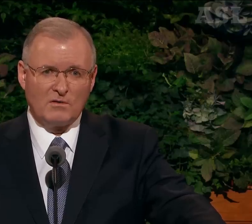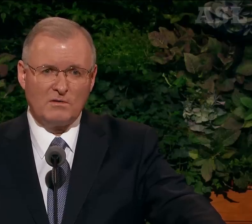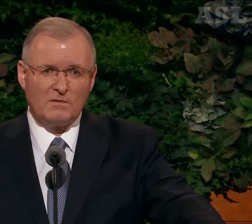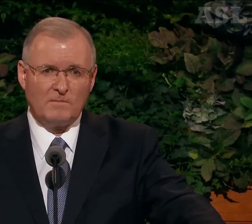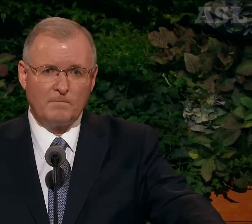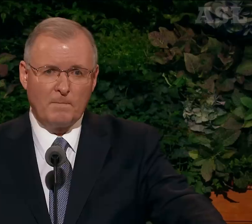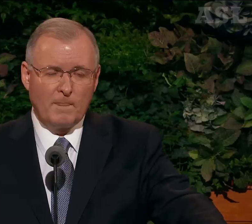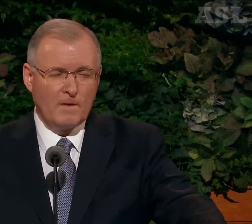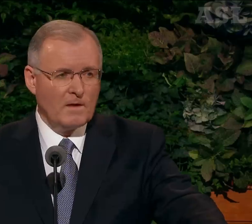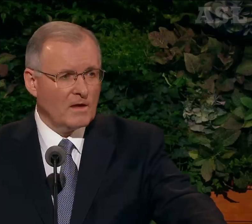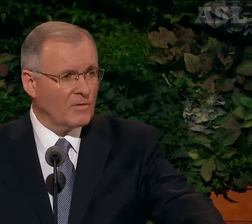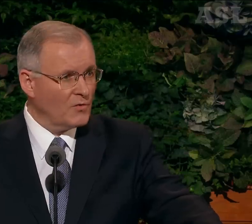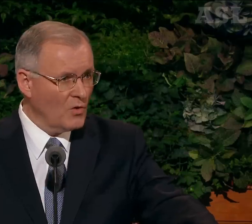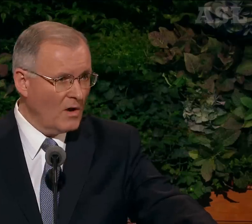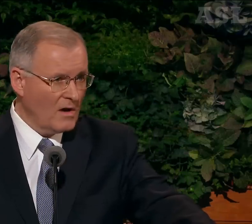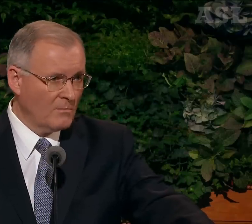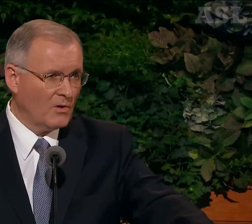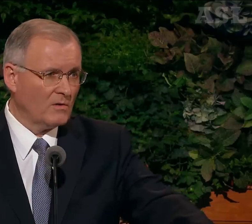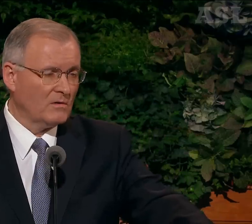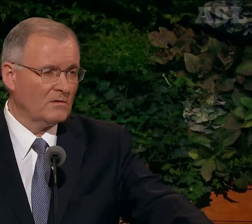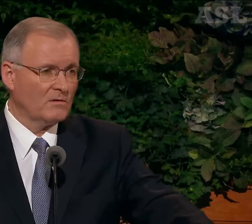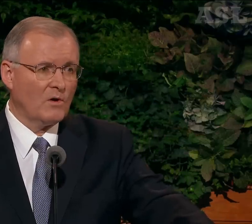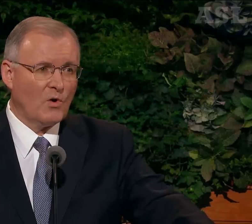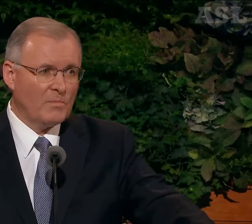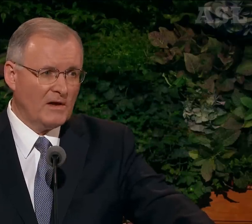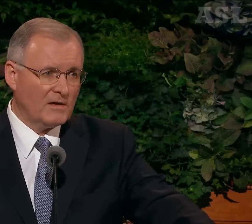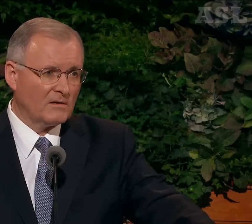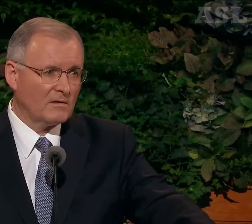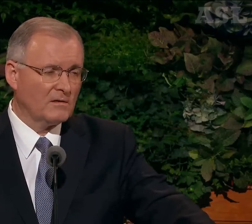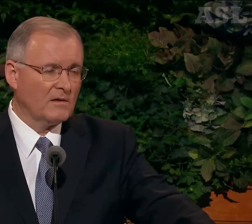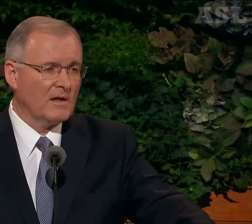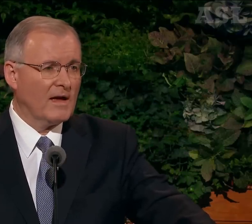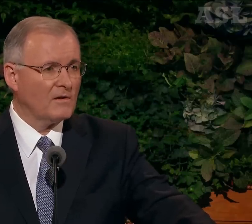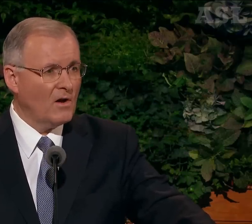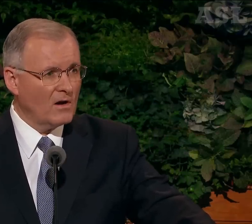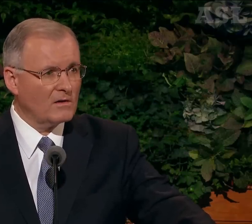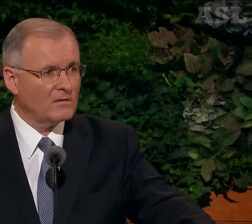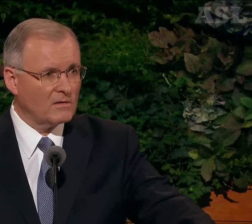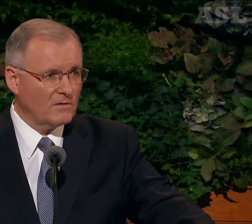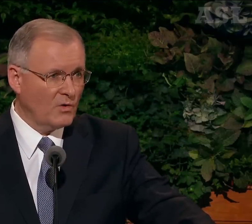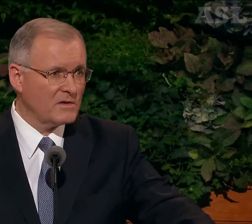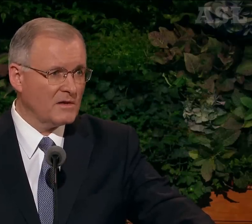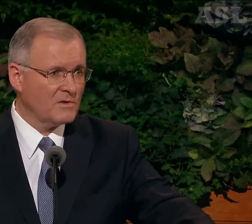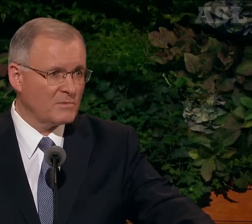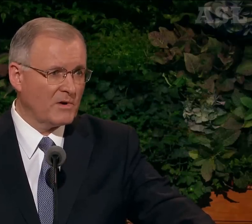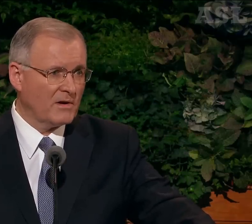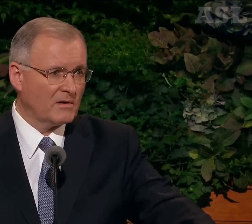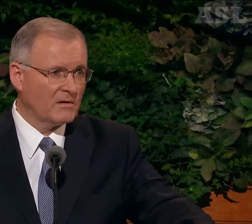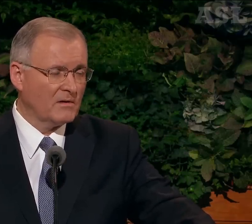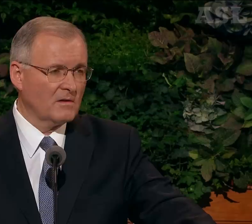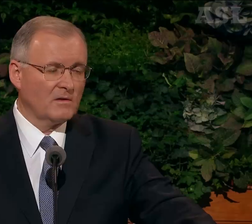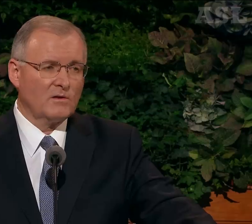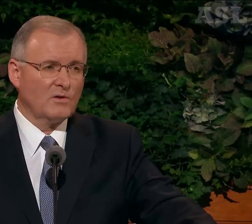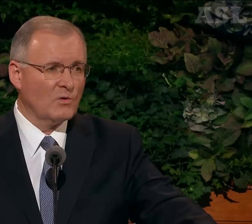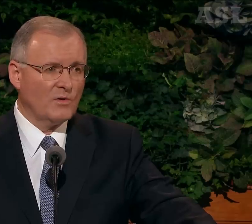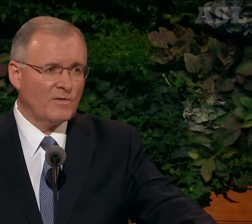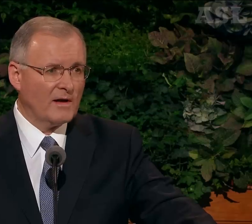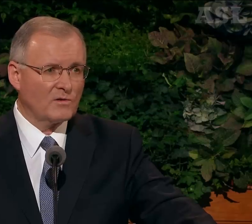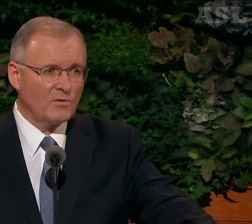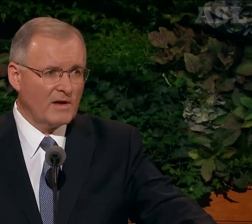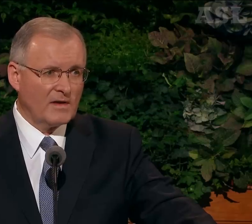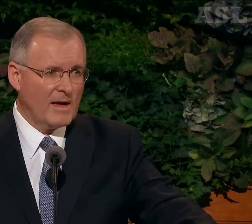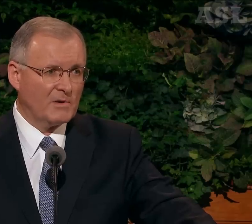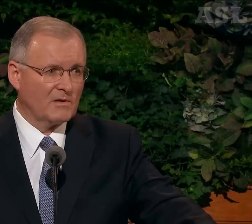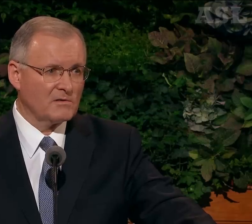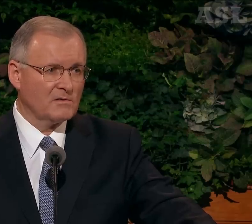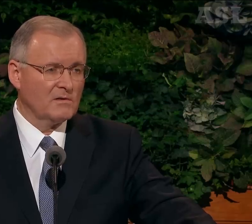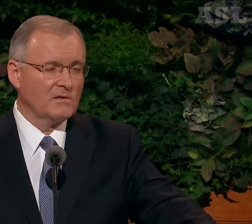THE WORLD.